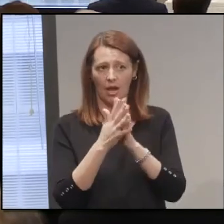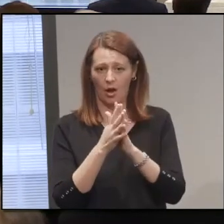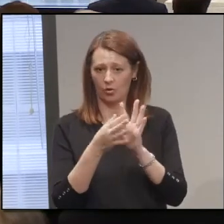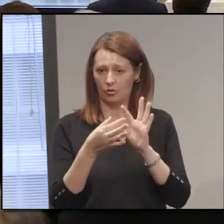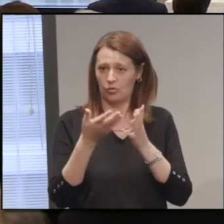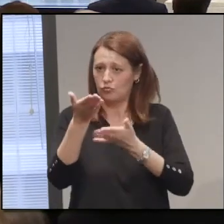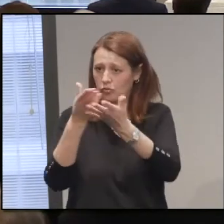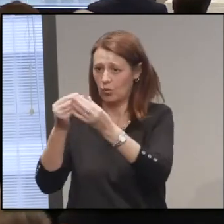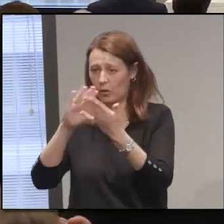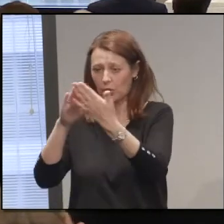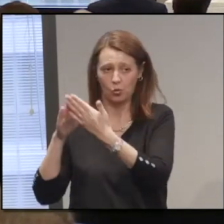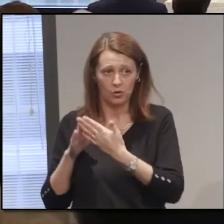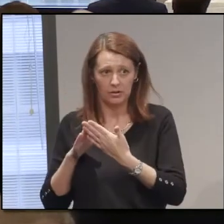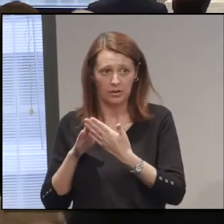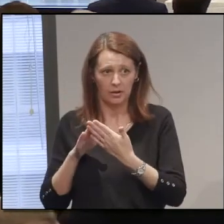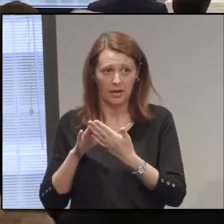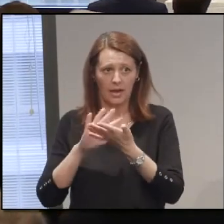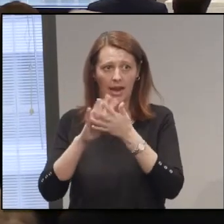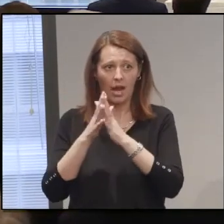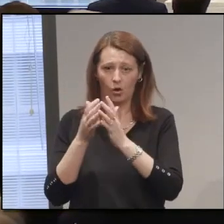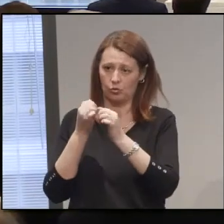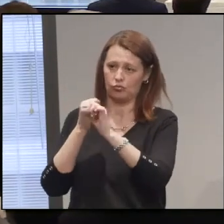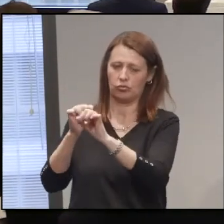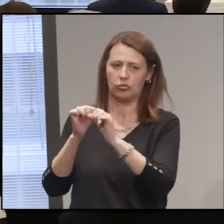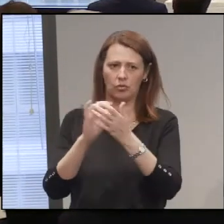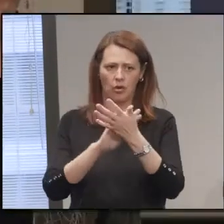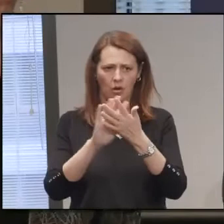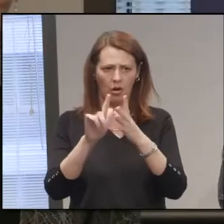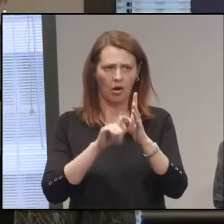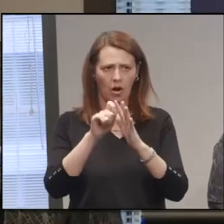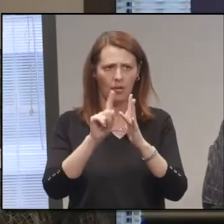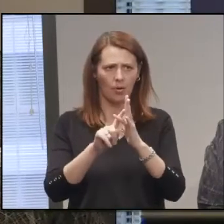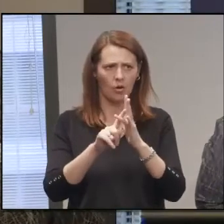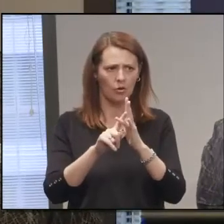as to how you avoid hyperneurosis in parents and potential neurosis.